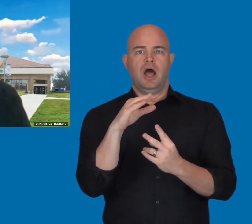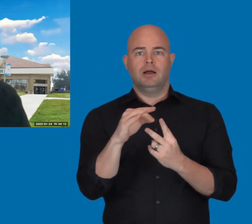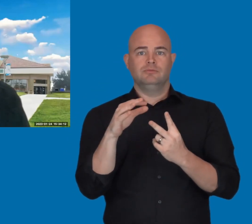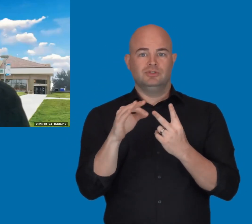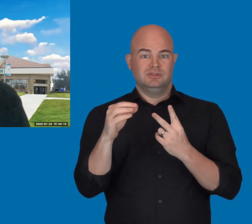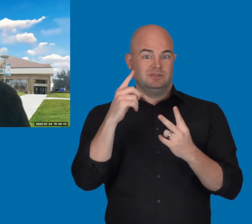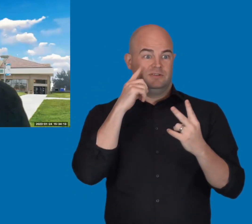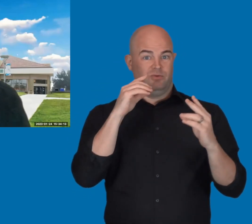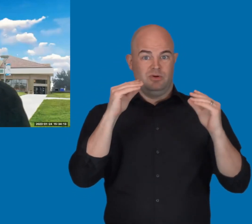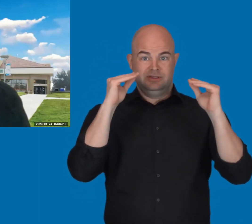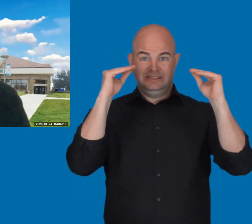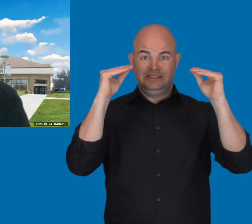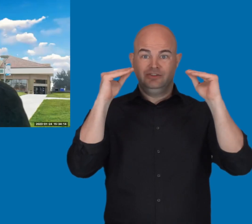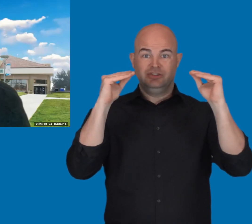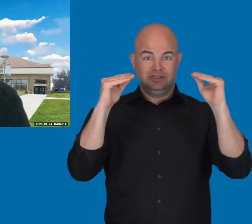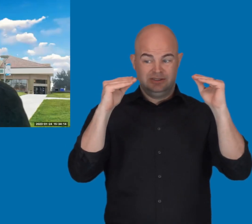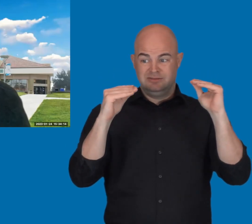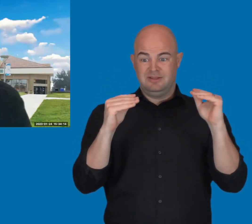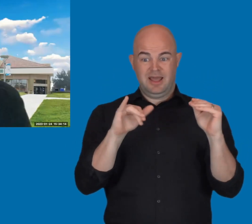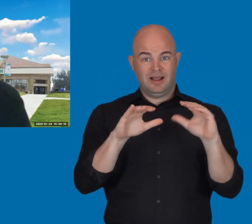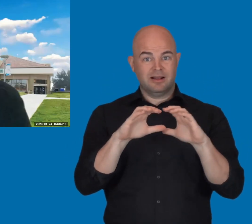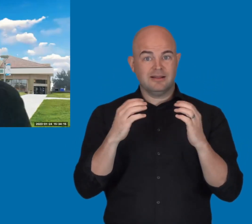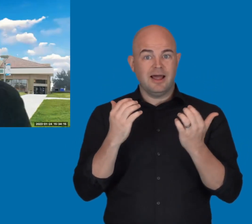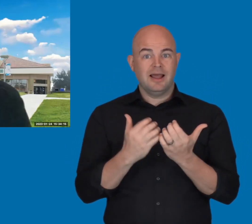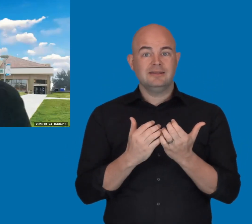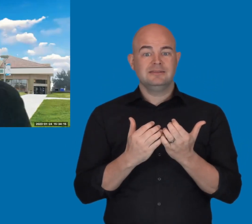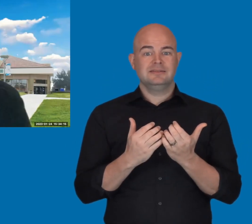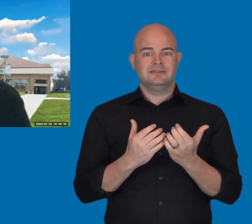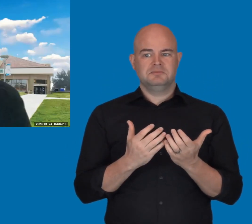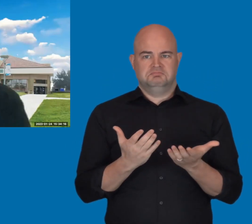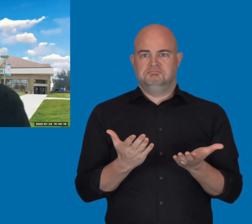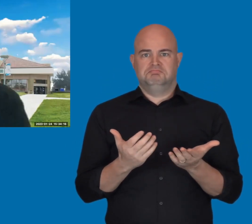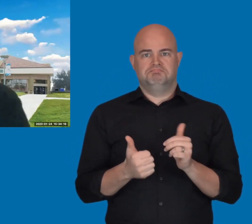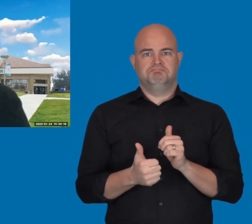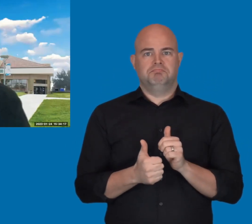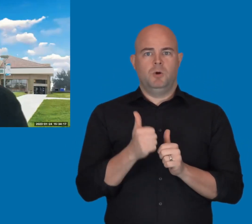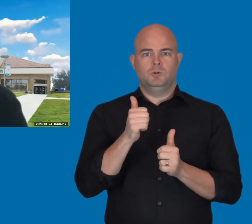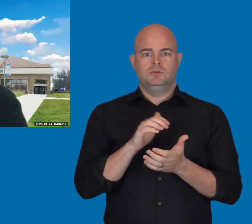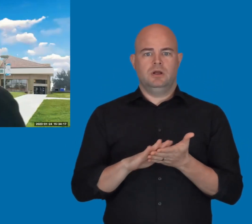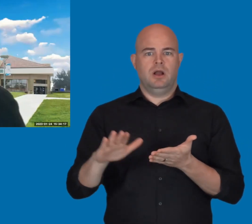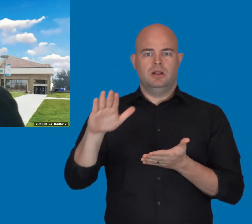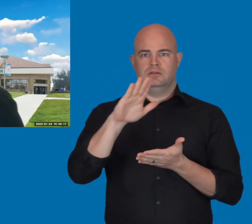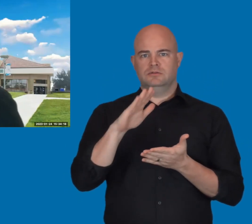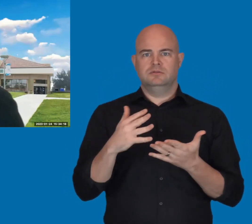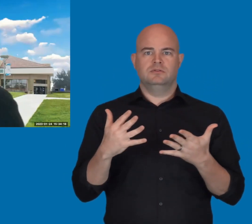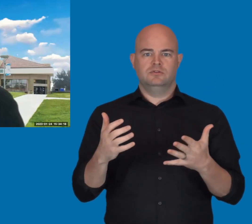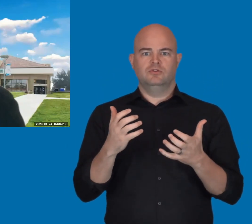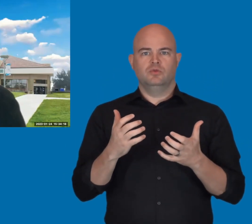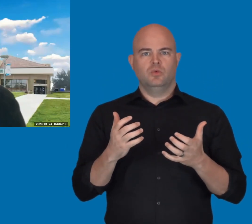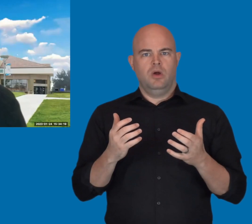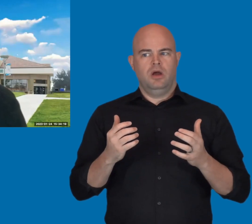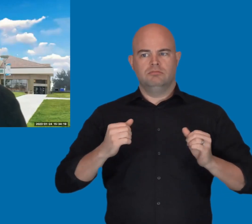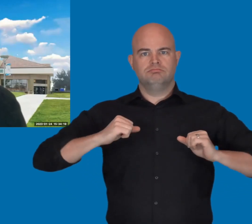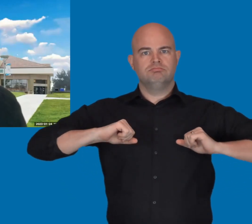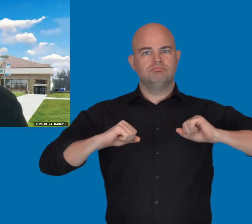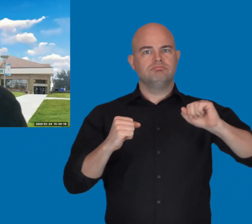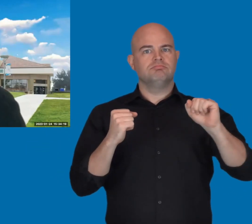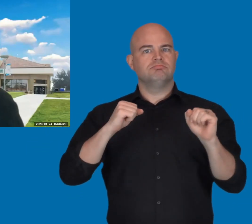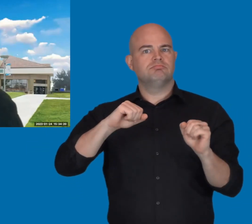to climb, especially based on the ASCCC's curriculum documents